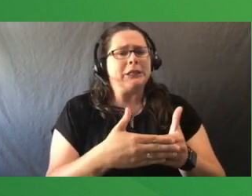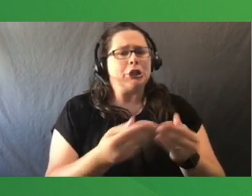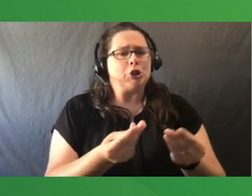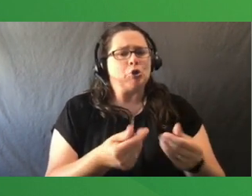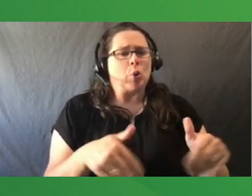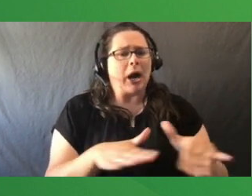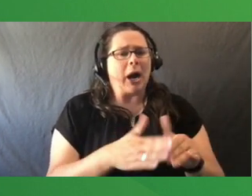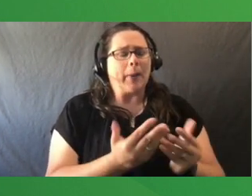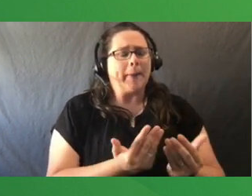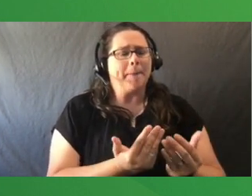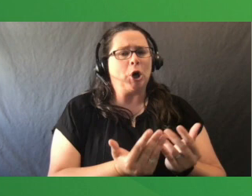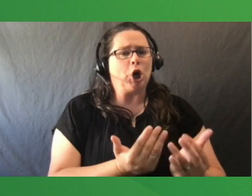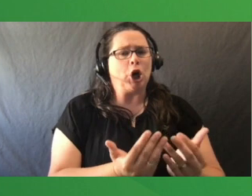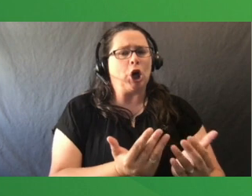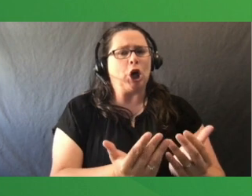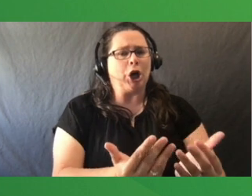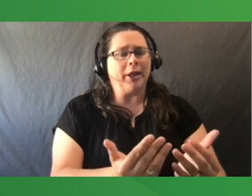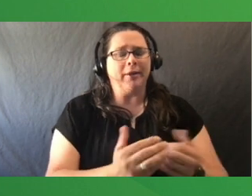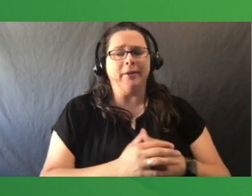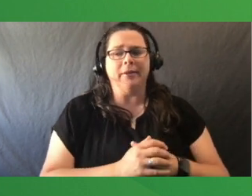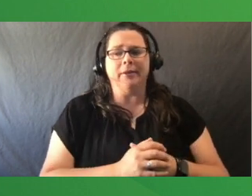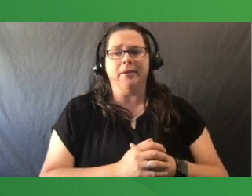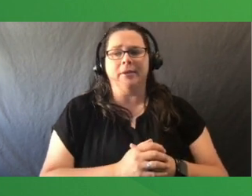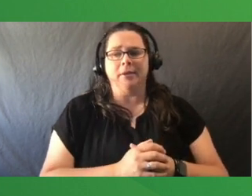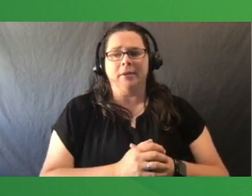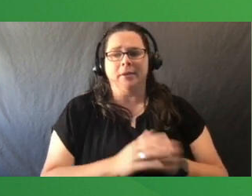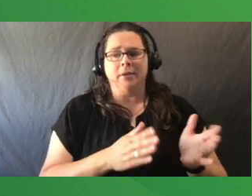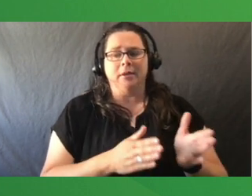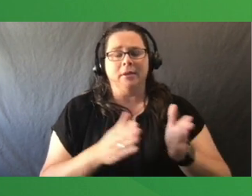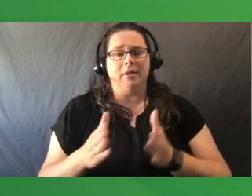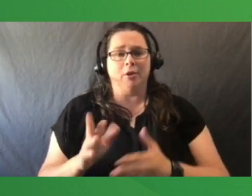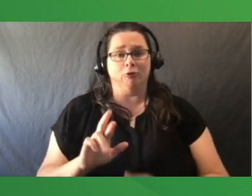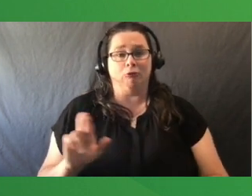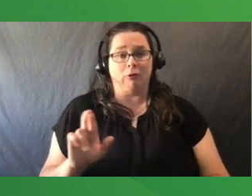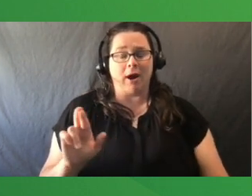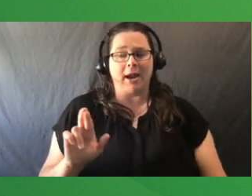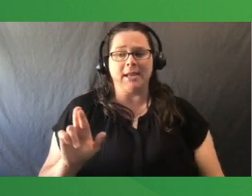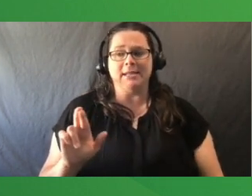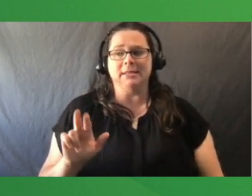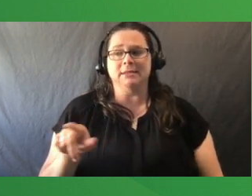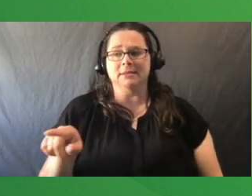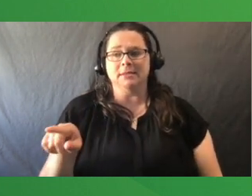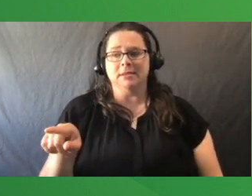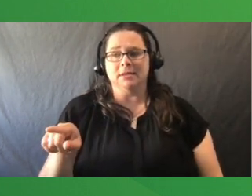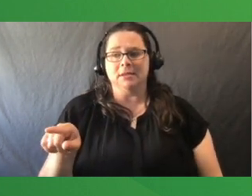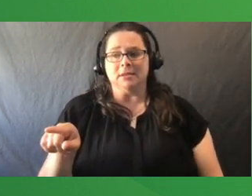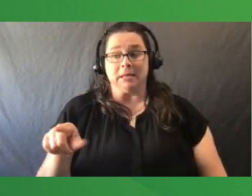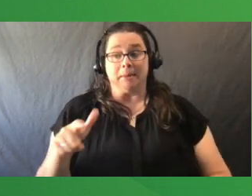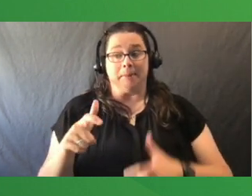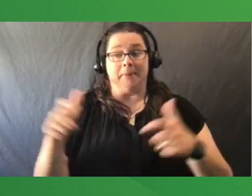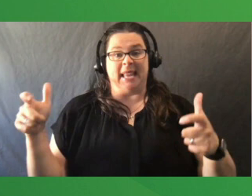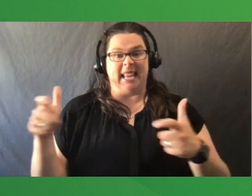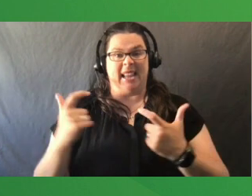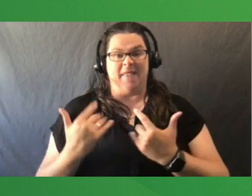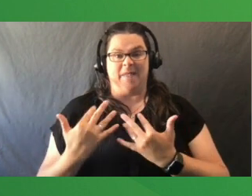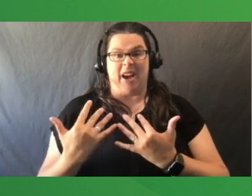And in this photo on the right, where there's a really big fire happening, there's a lot